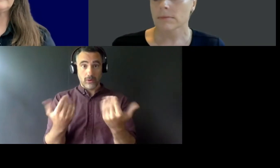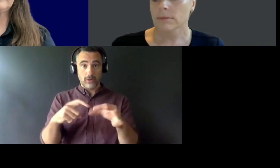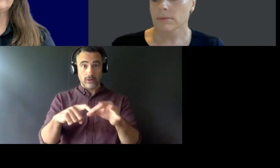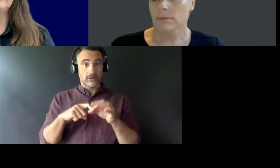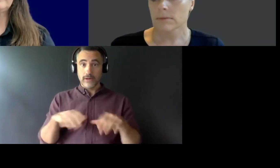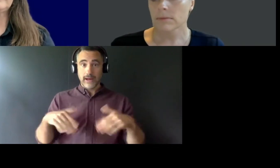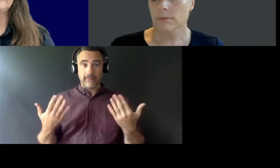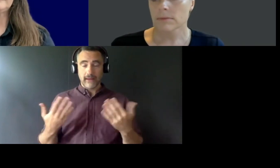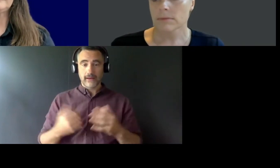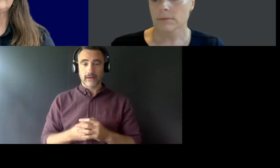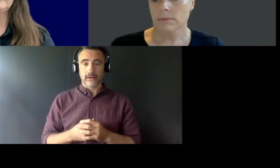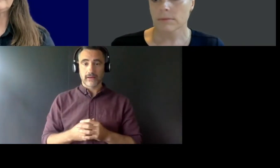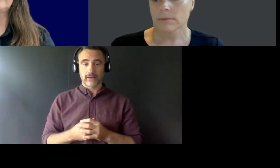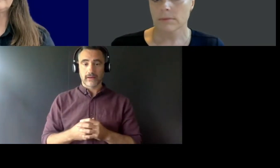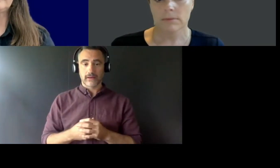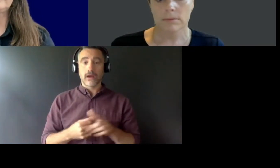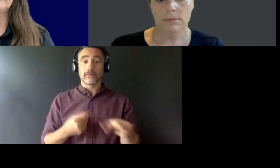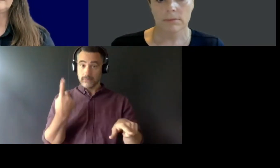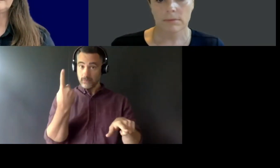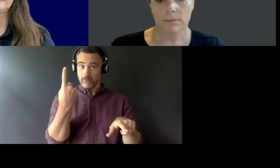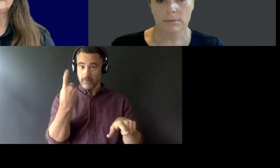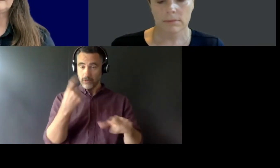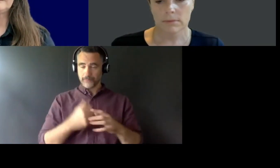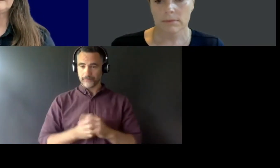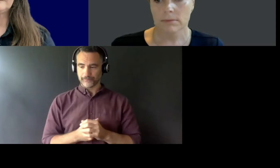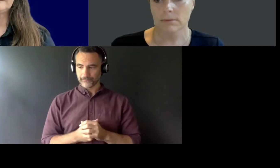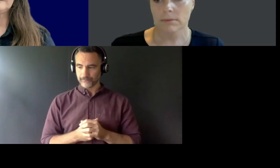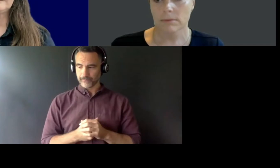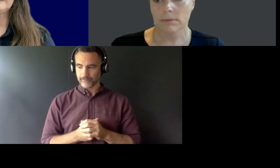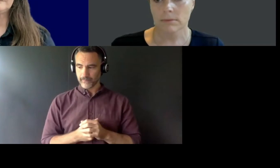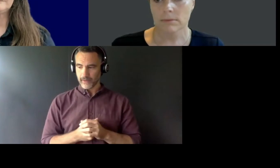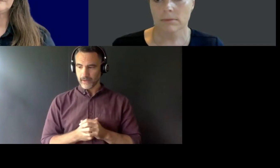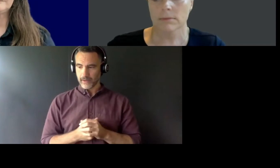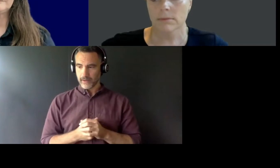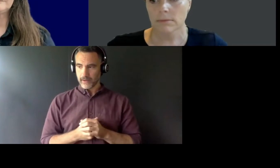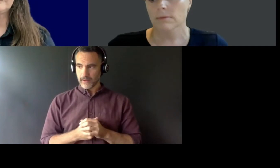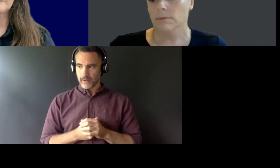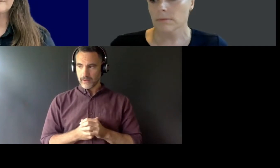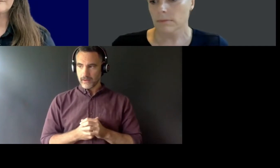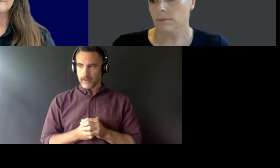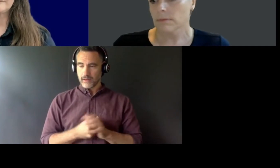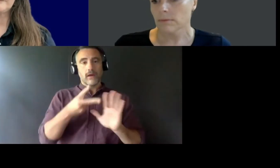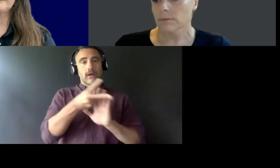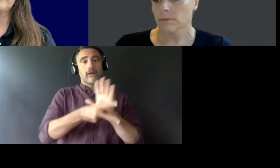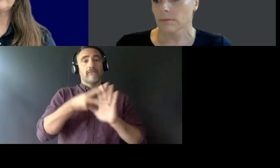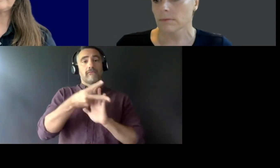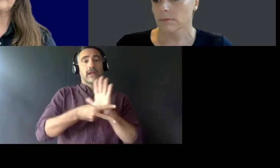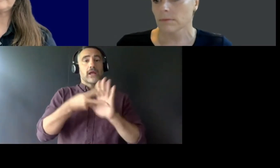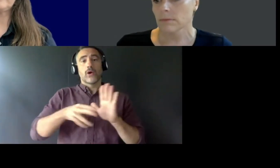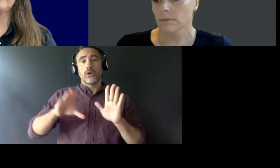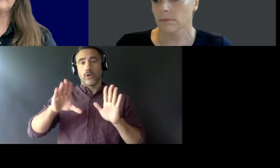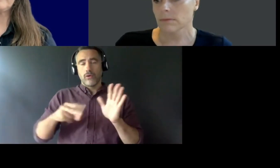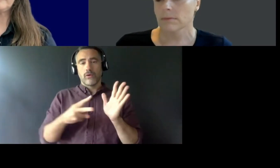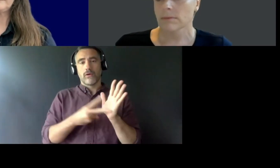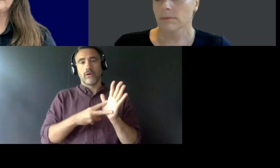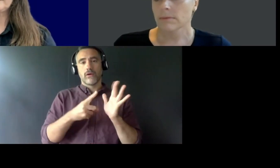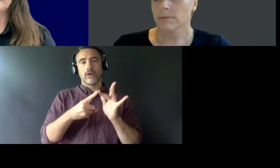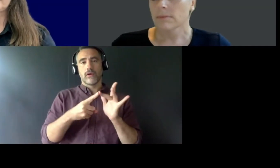One more question: can you embed videos you already have from Vimeo?